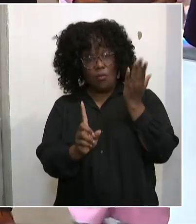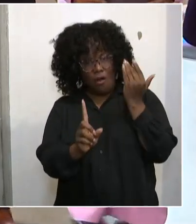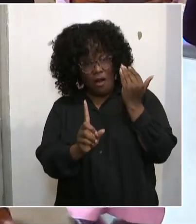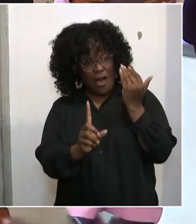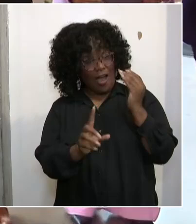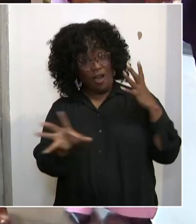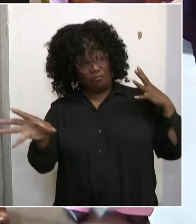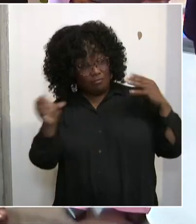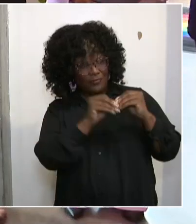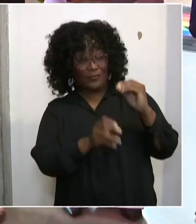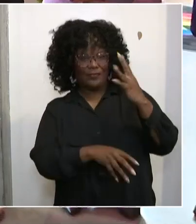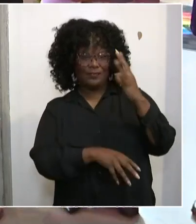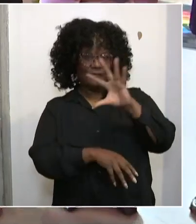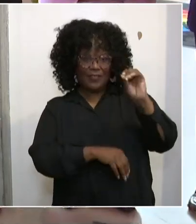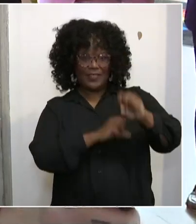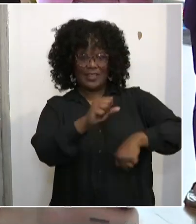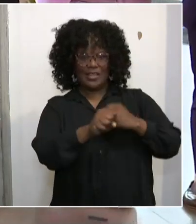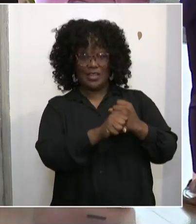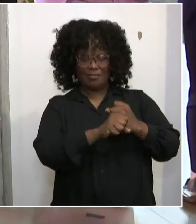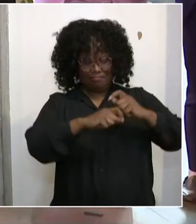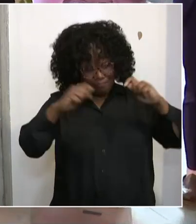of pride celebrations in Washington DC.